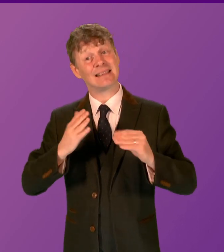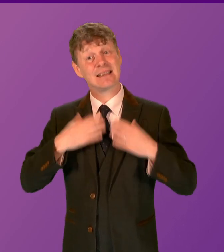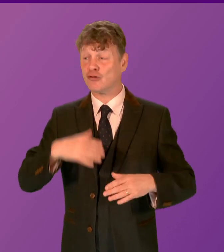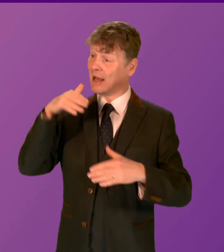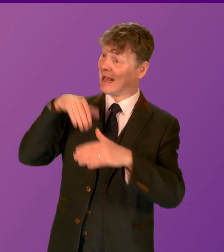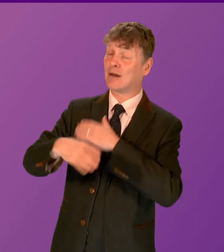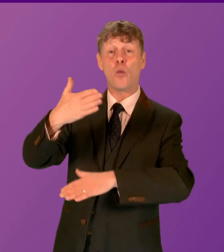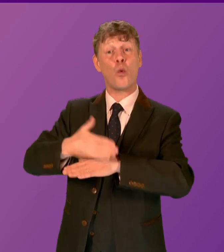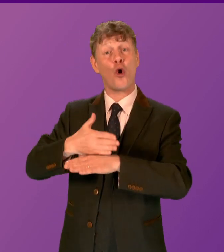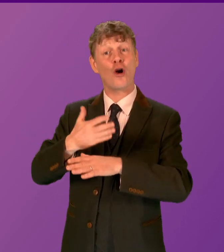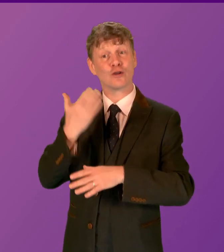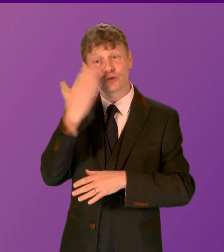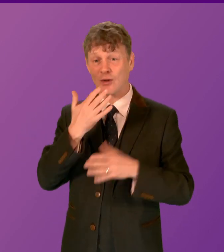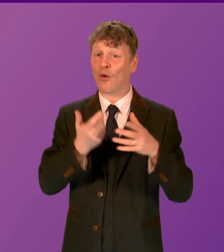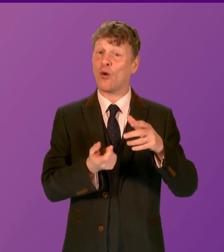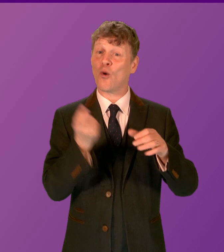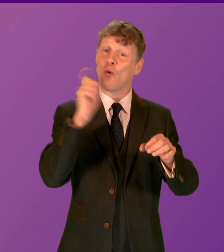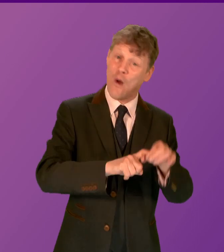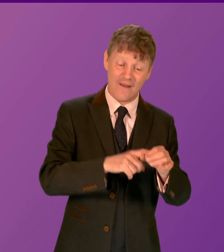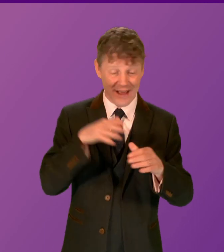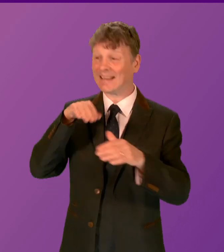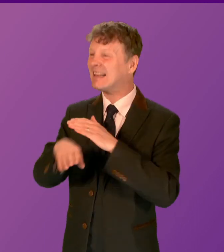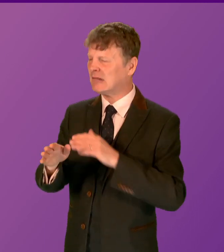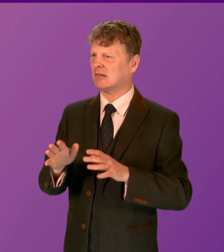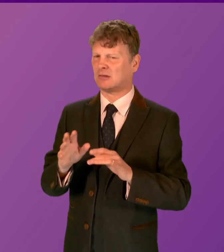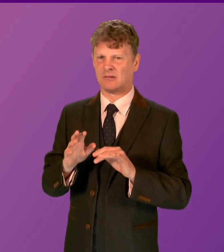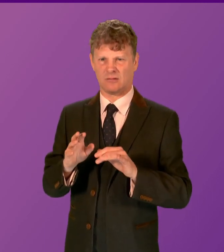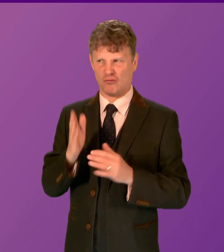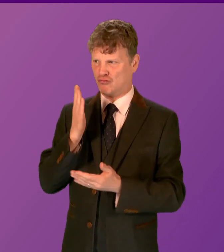face the harsh realities that many in the profession have known for some time—increased